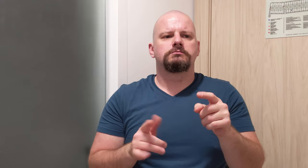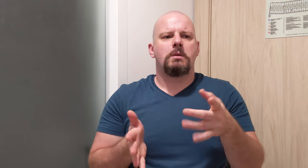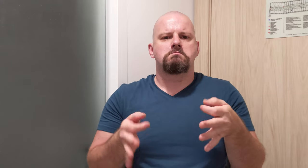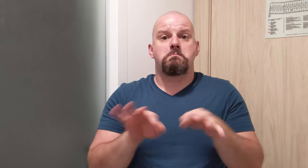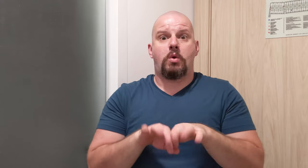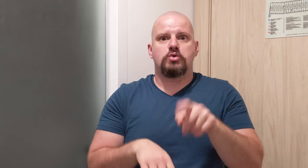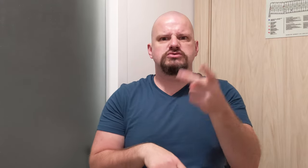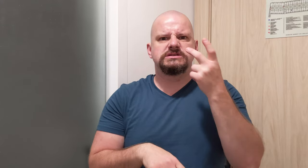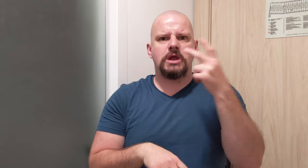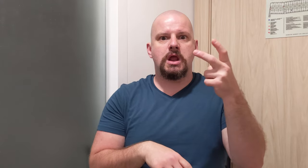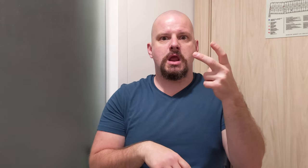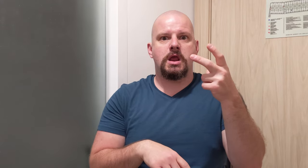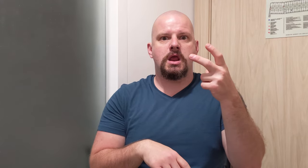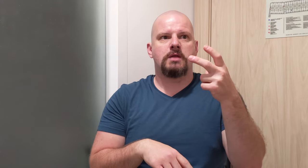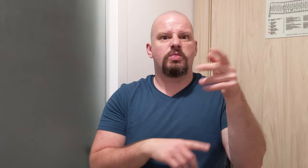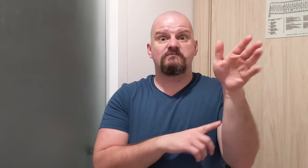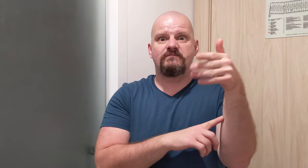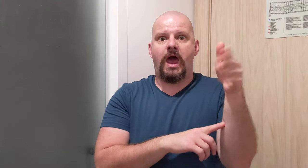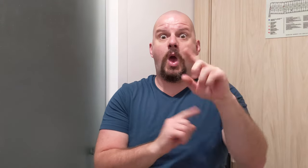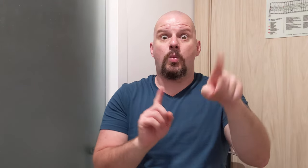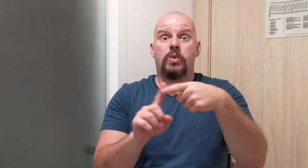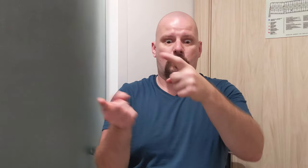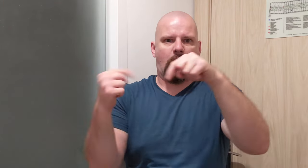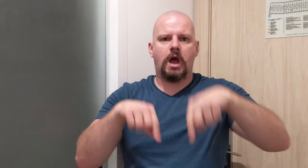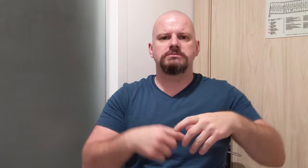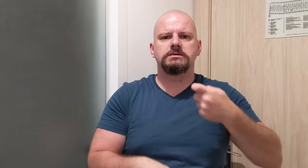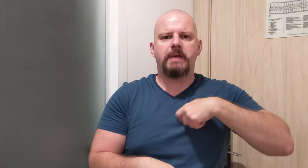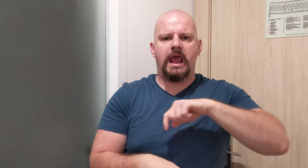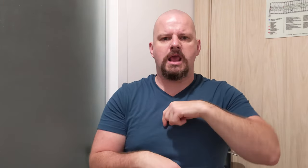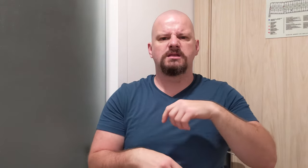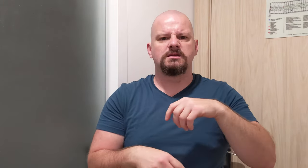it's important to be familiar with the flags when you come to Spain,